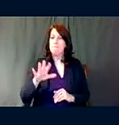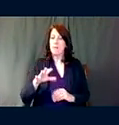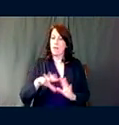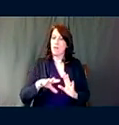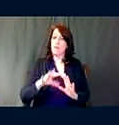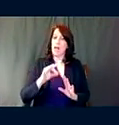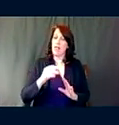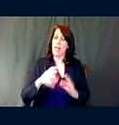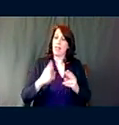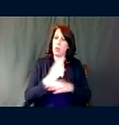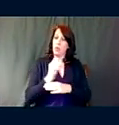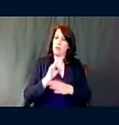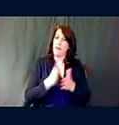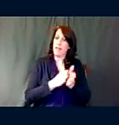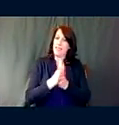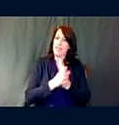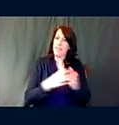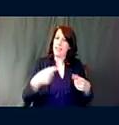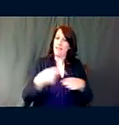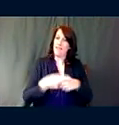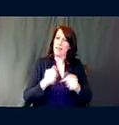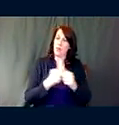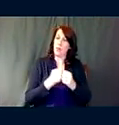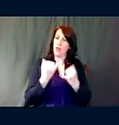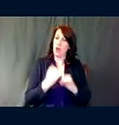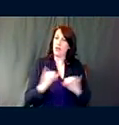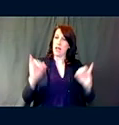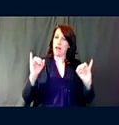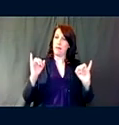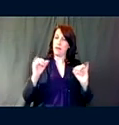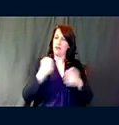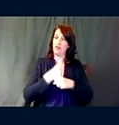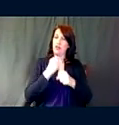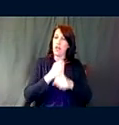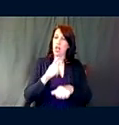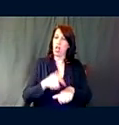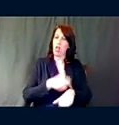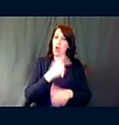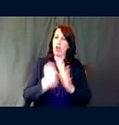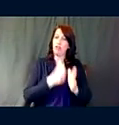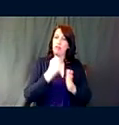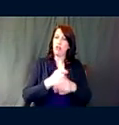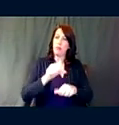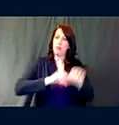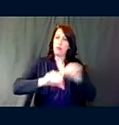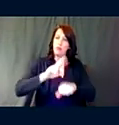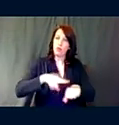DID YOU FIND THE USE OF INCENTIVES CONFLICTED WITH AUTONOMY IN CREATING A LONG-TERM